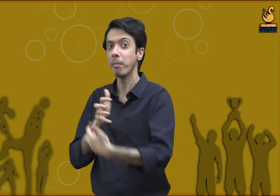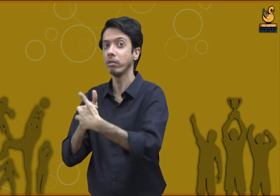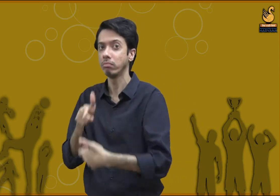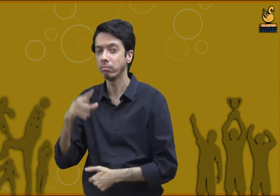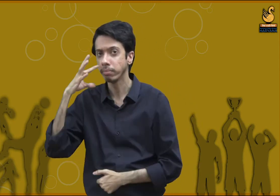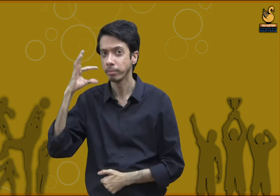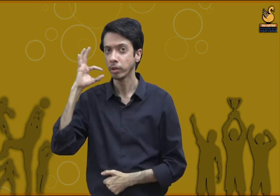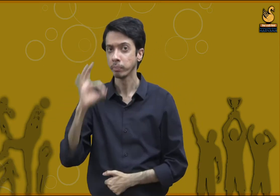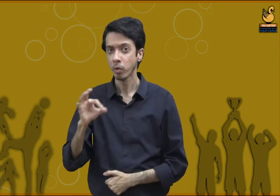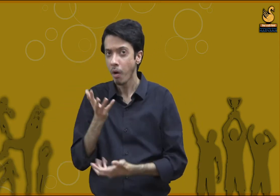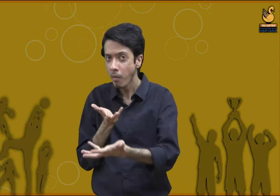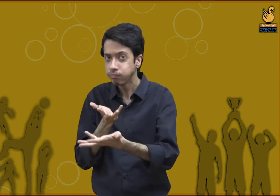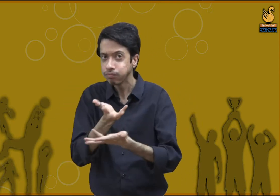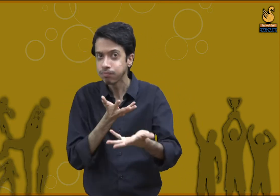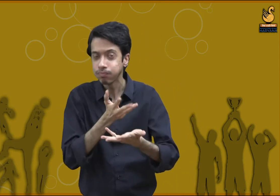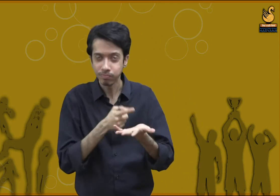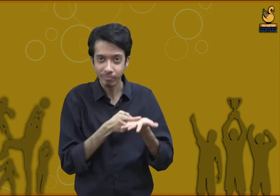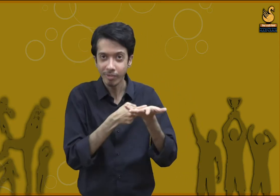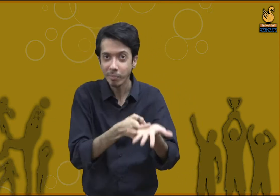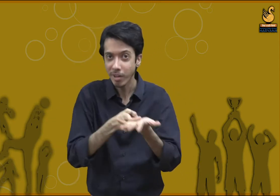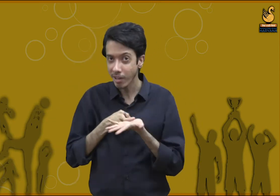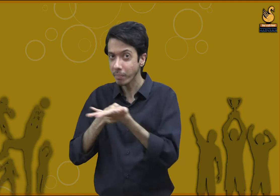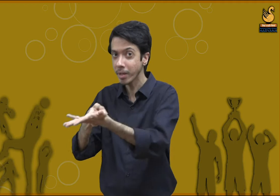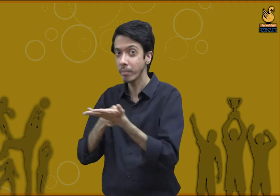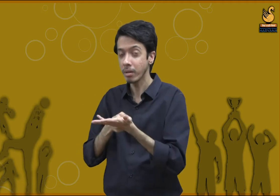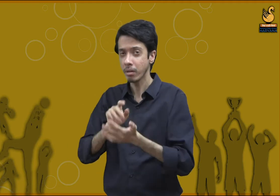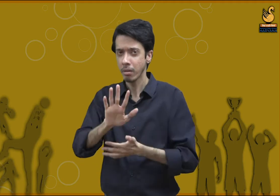of interaction, cultural differences and connect with others.